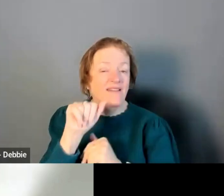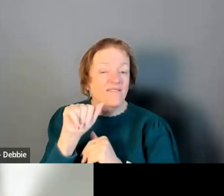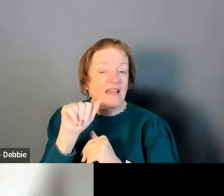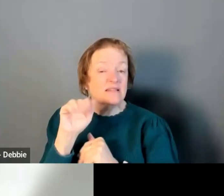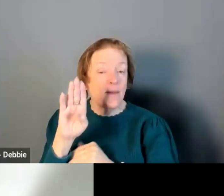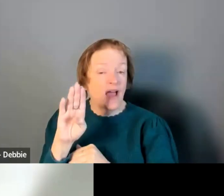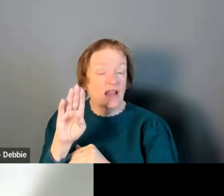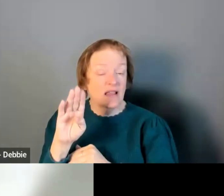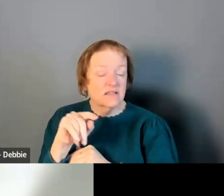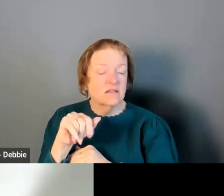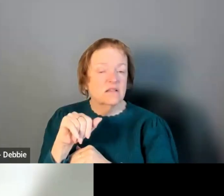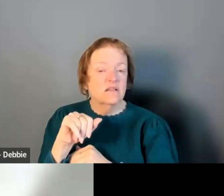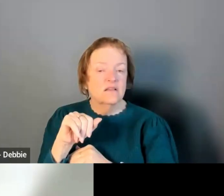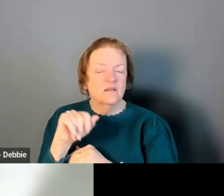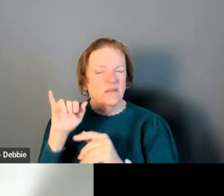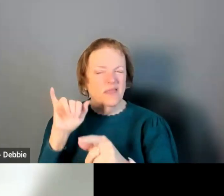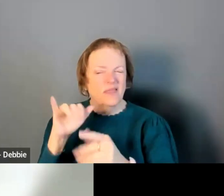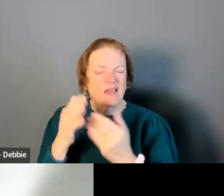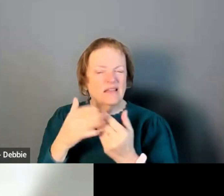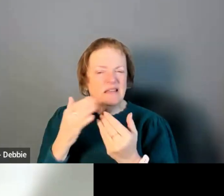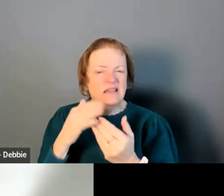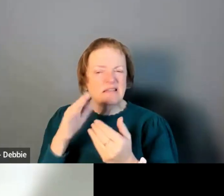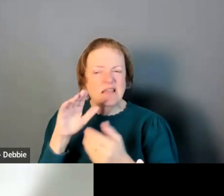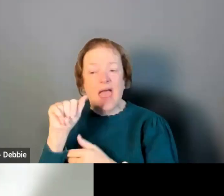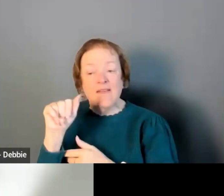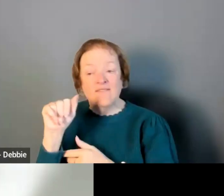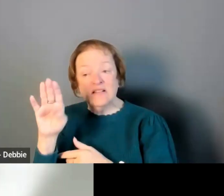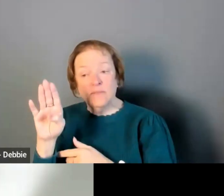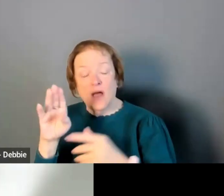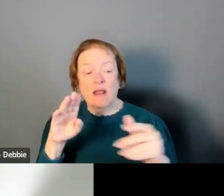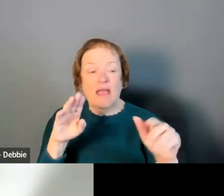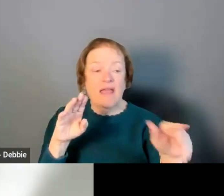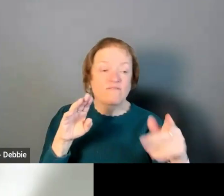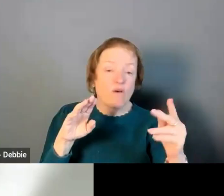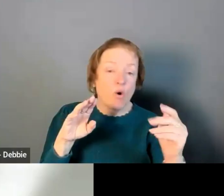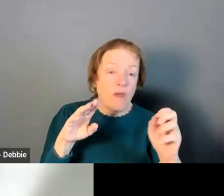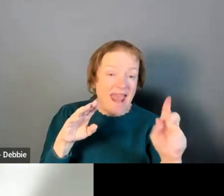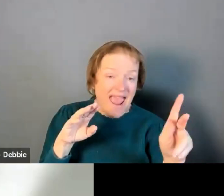Advanced Bionics and Phonak are the same company.